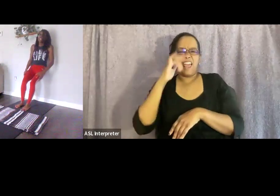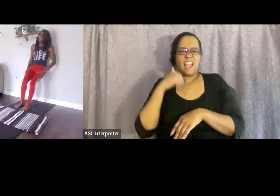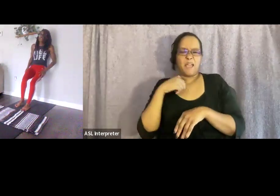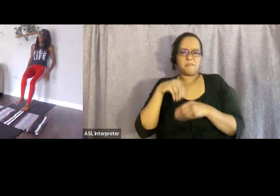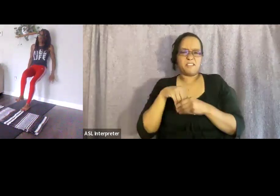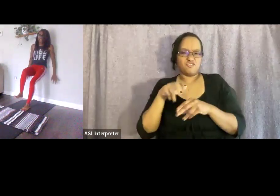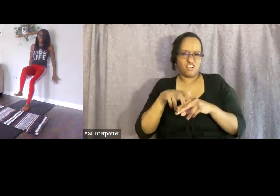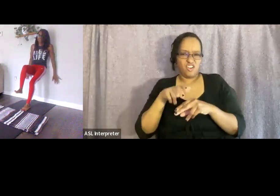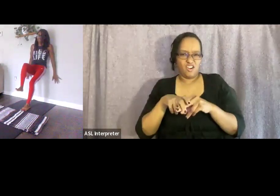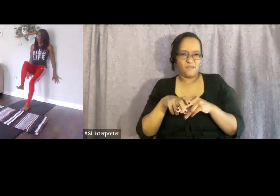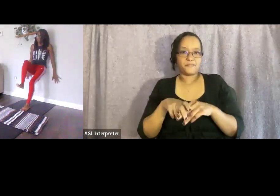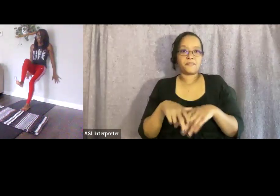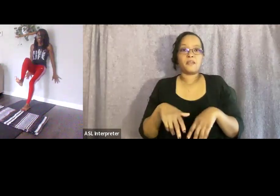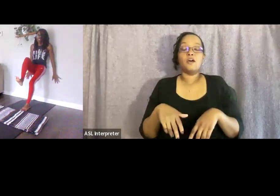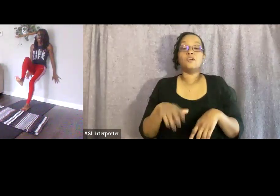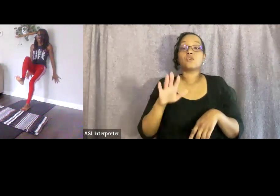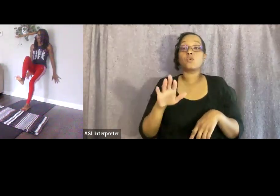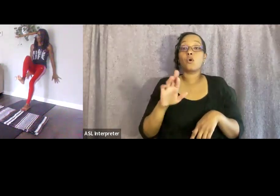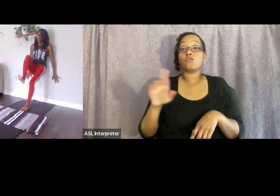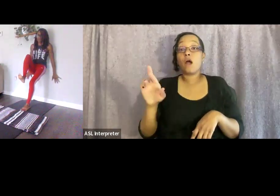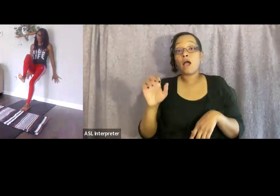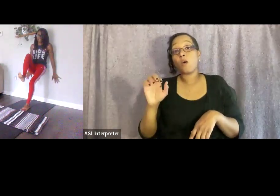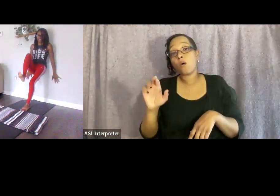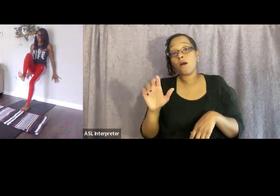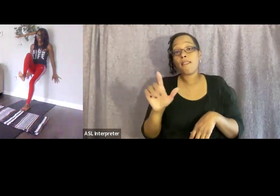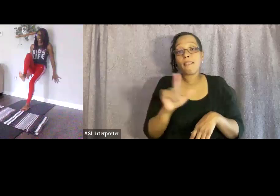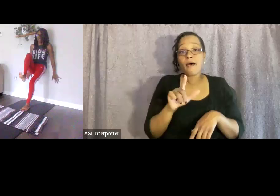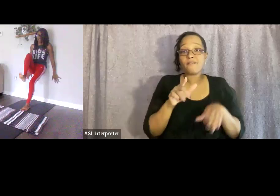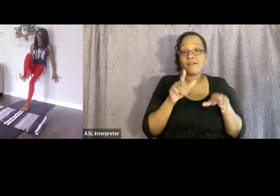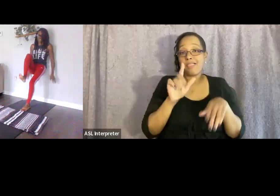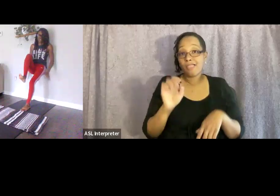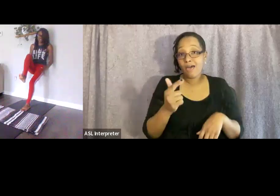You can lift your right or left leg up towards like the sky or your chest,